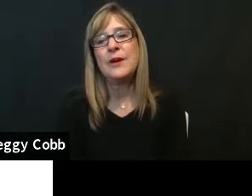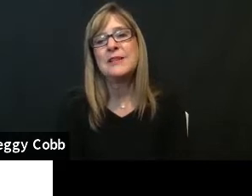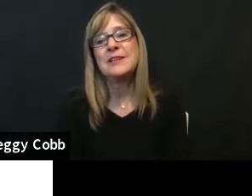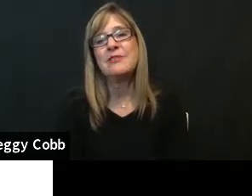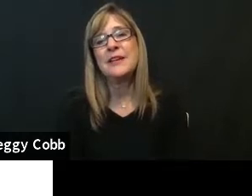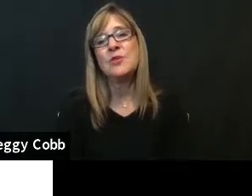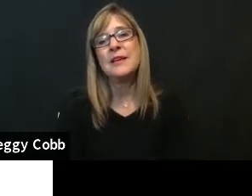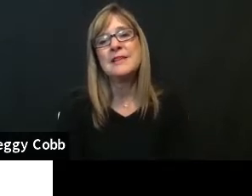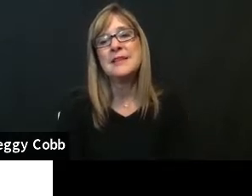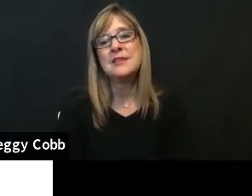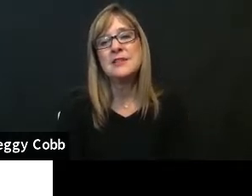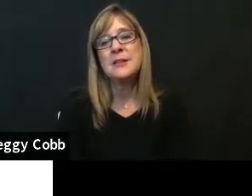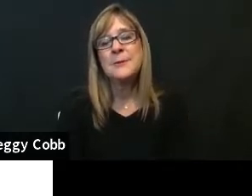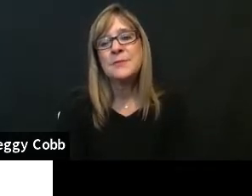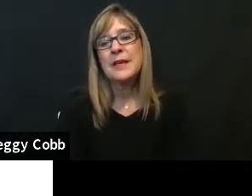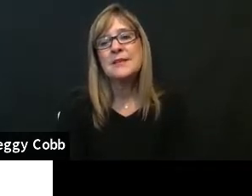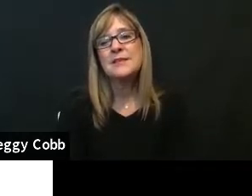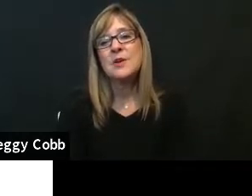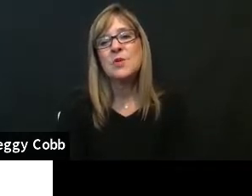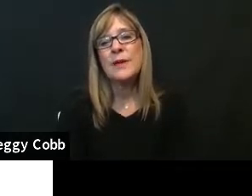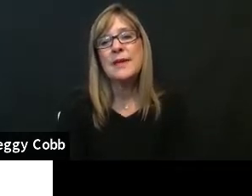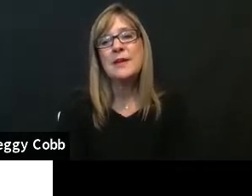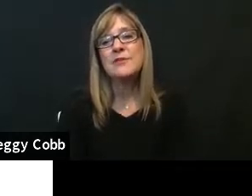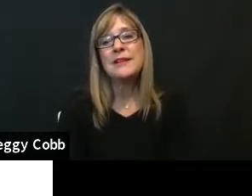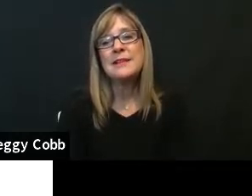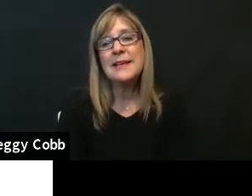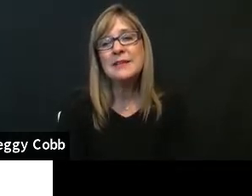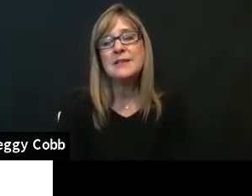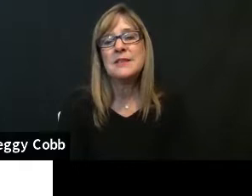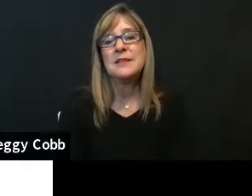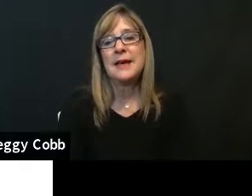We are a deaf-led organization and so we can relate to that